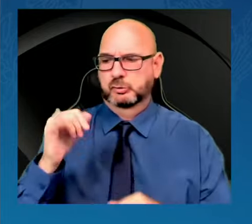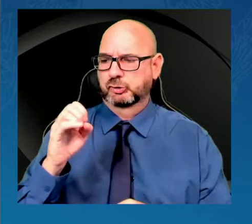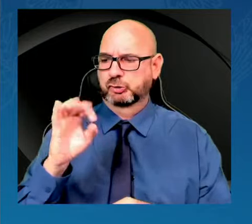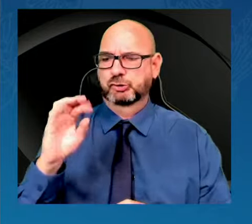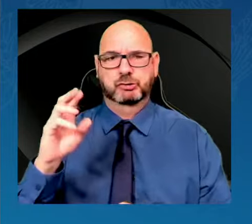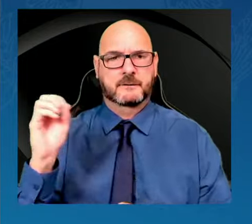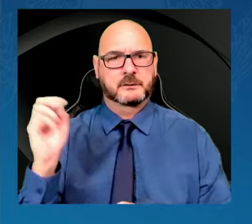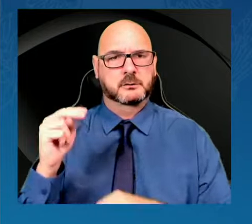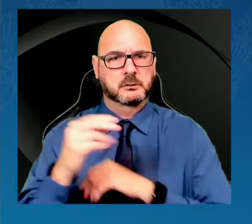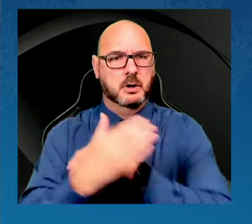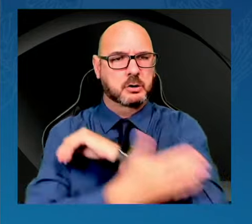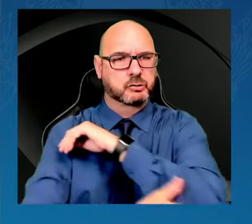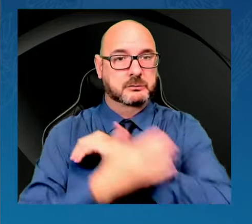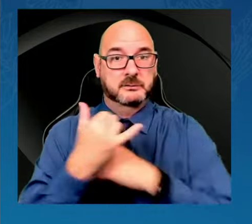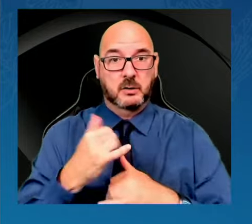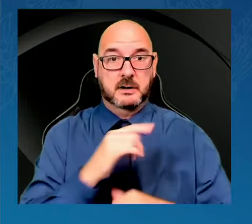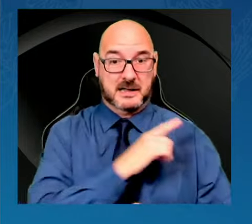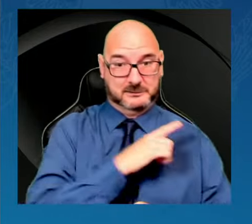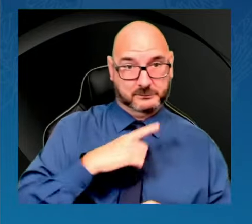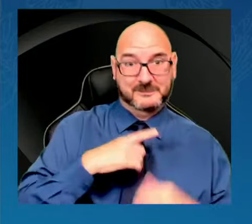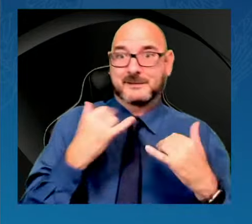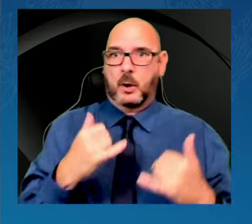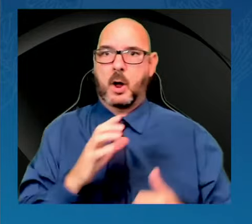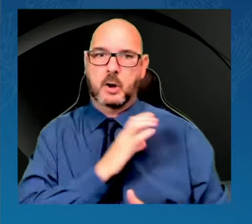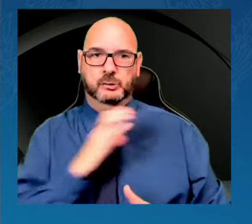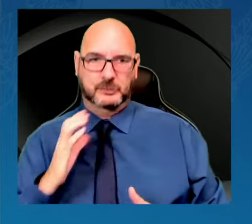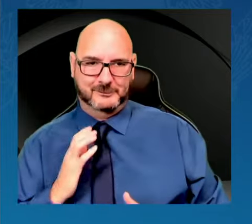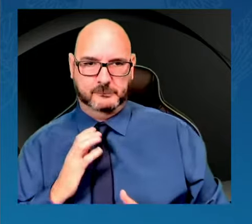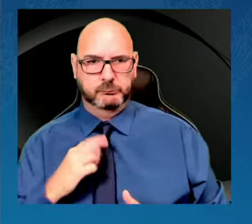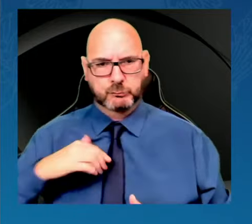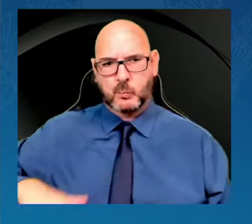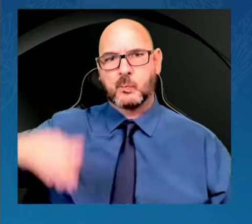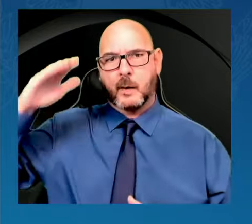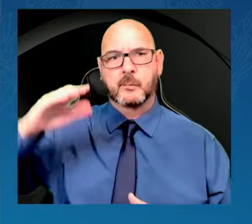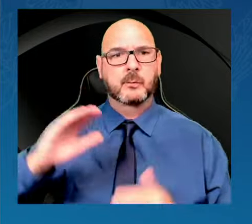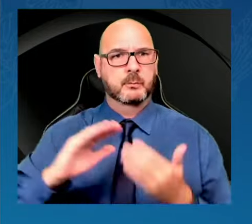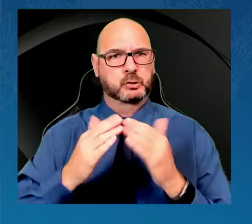So it's very meaningful to be hosting the Vice President of the United States here.